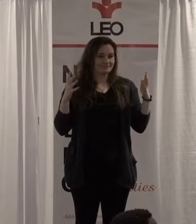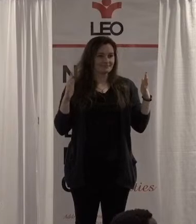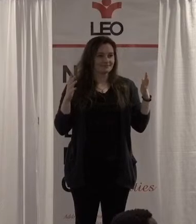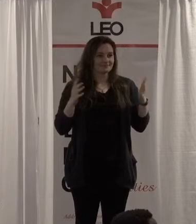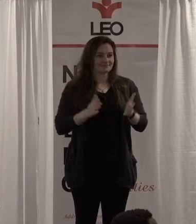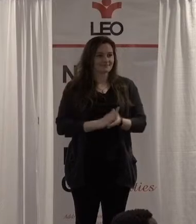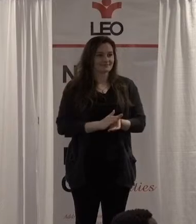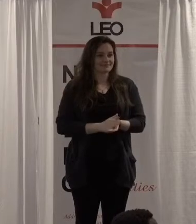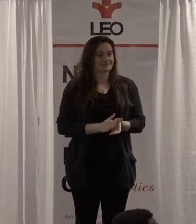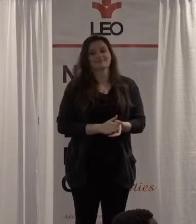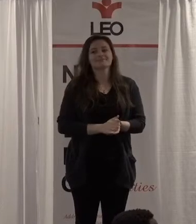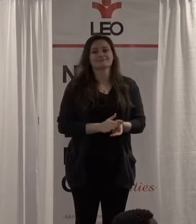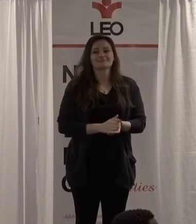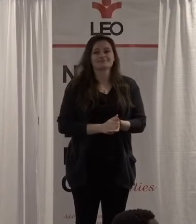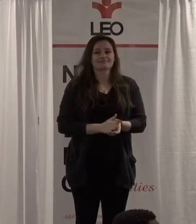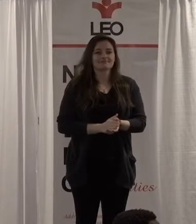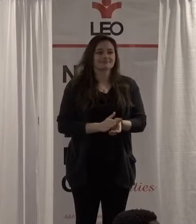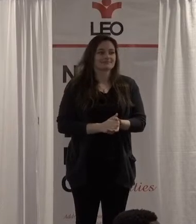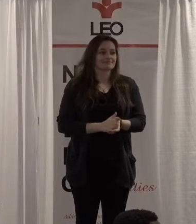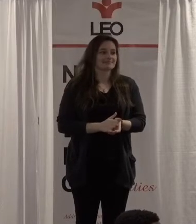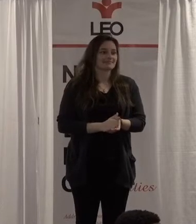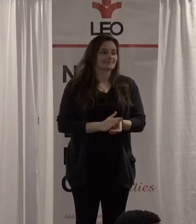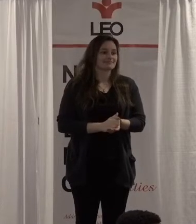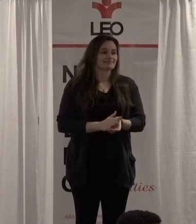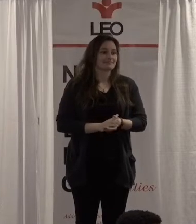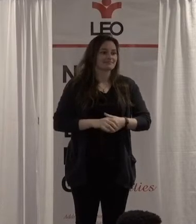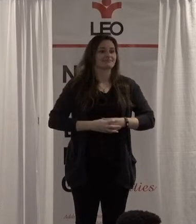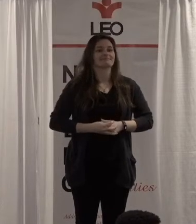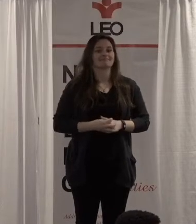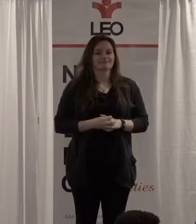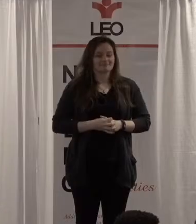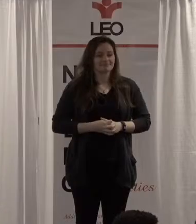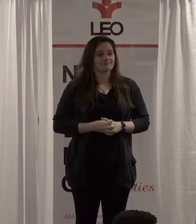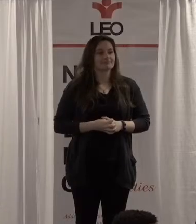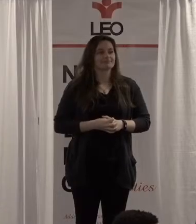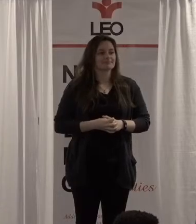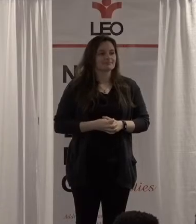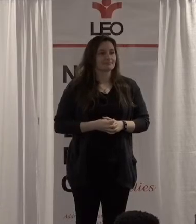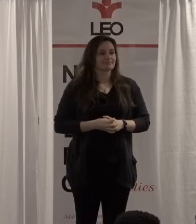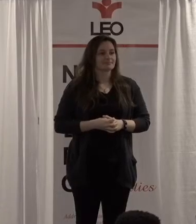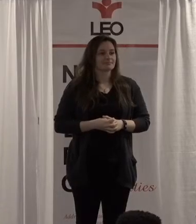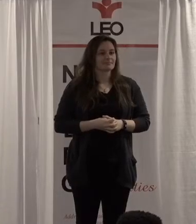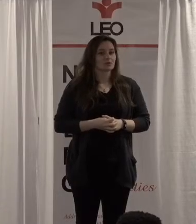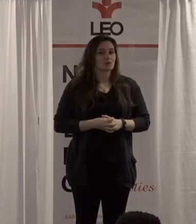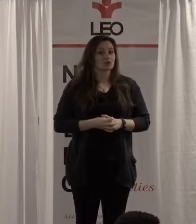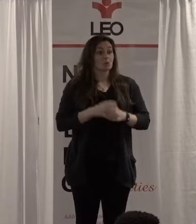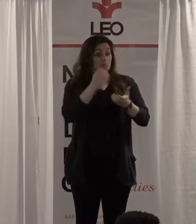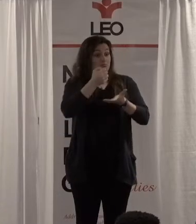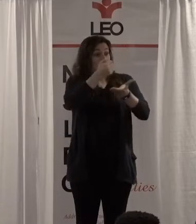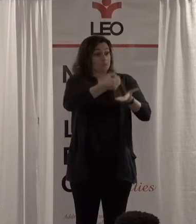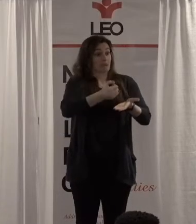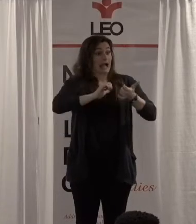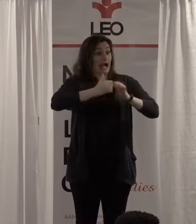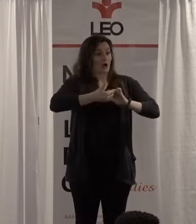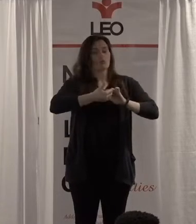YEAH. AND THAT IS SPECIFICALLY BECAUSE OF OUR SPONSORS.